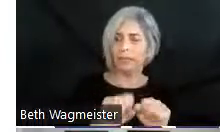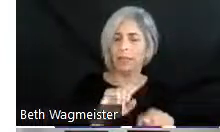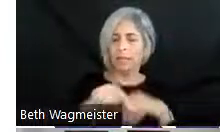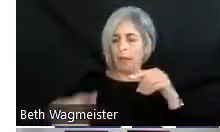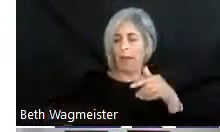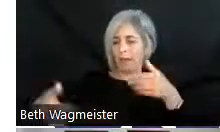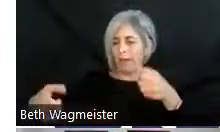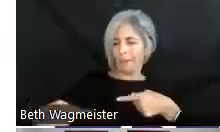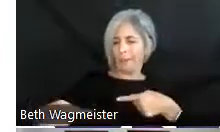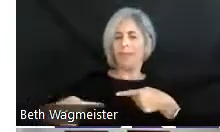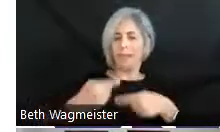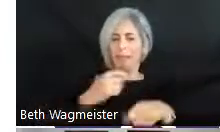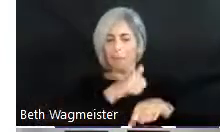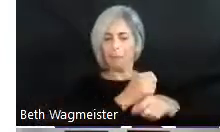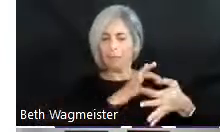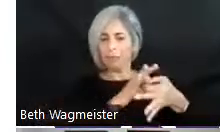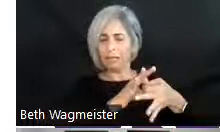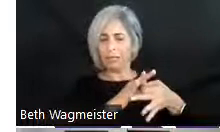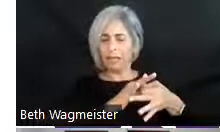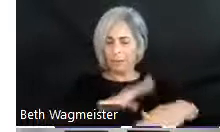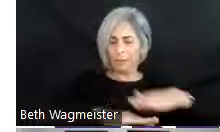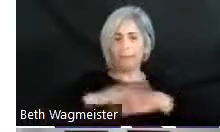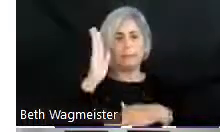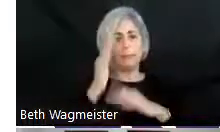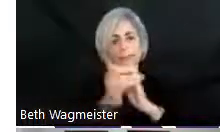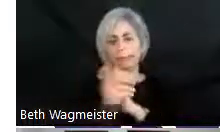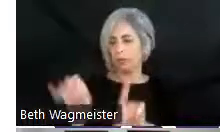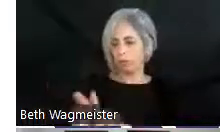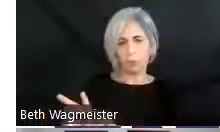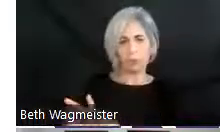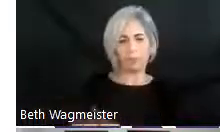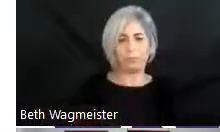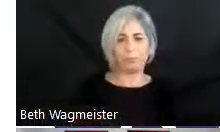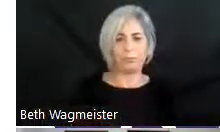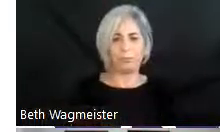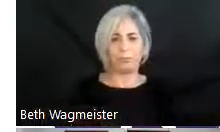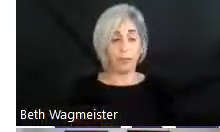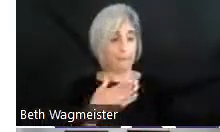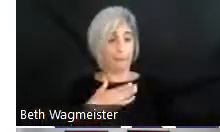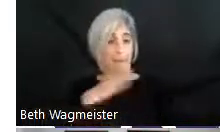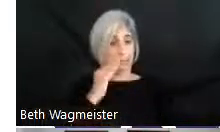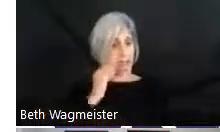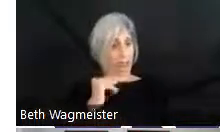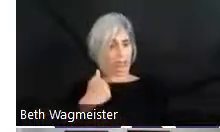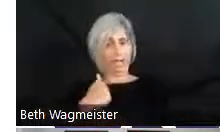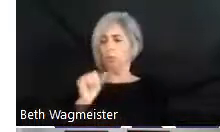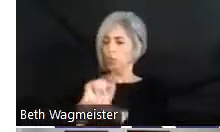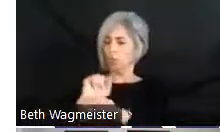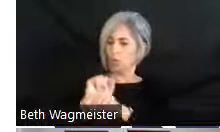and basic speaking skills as well. From personal experience, once when I was working at an accessibility